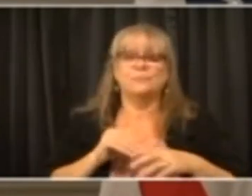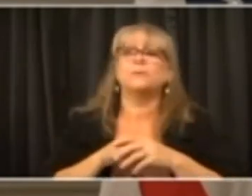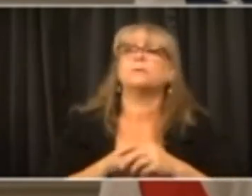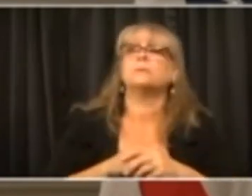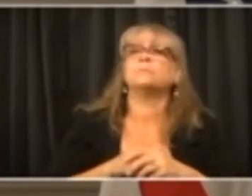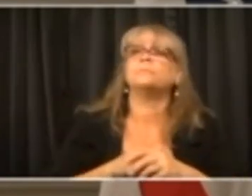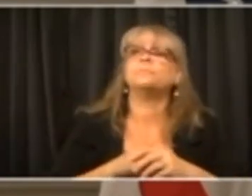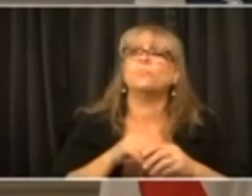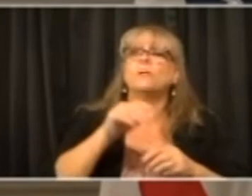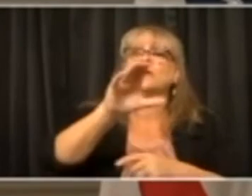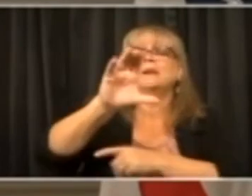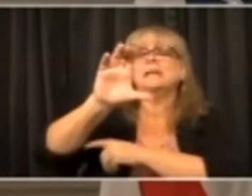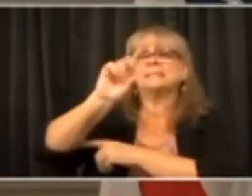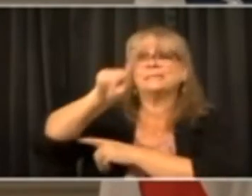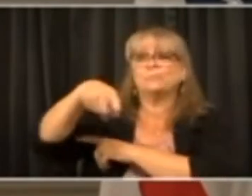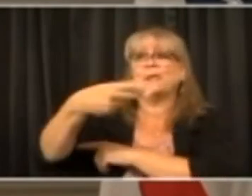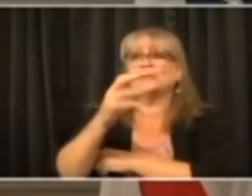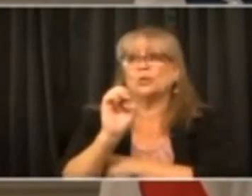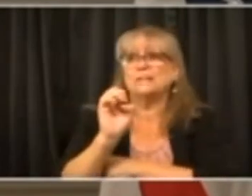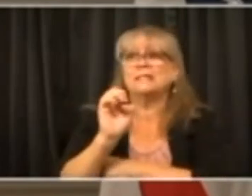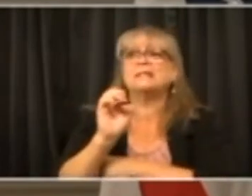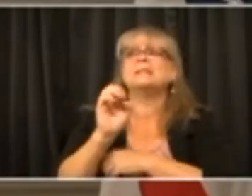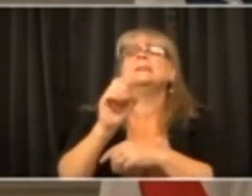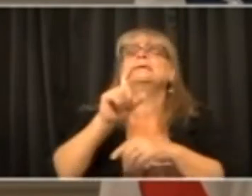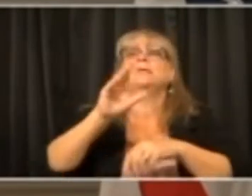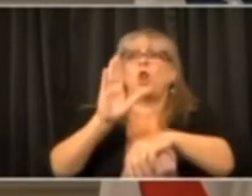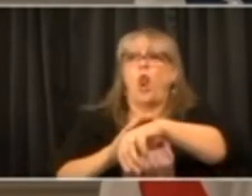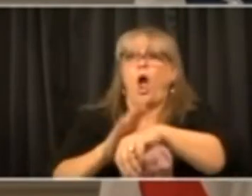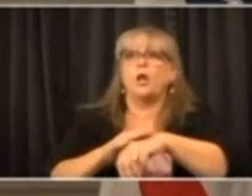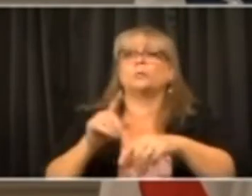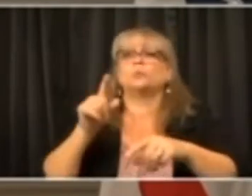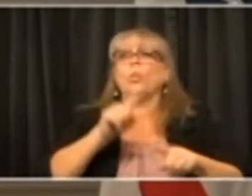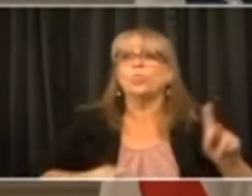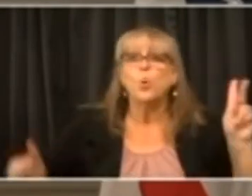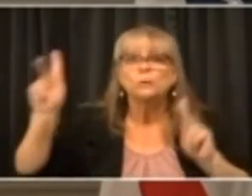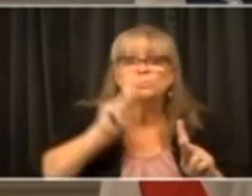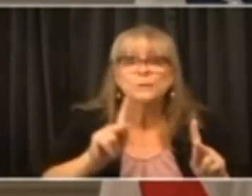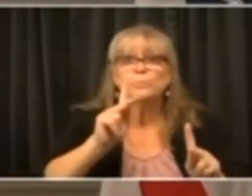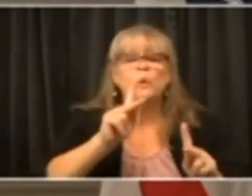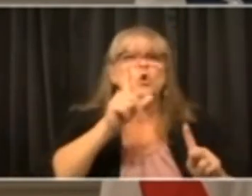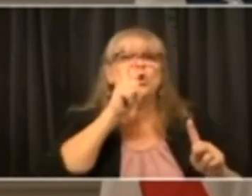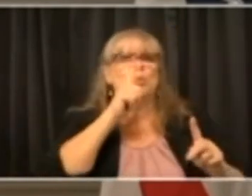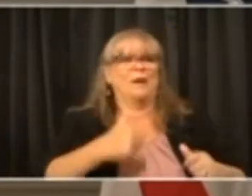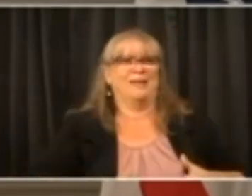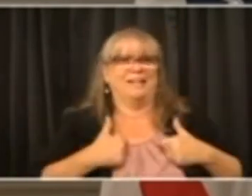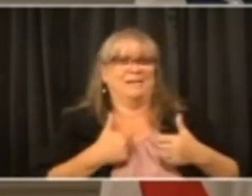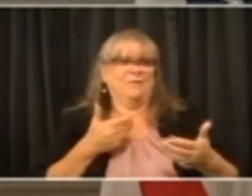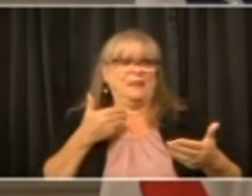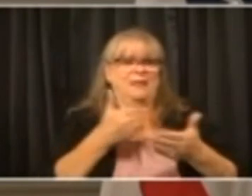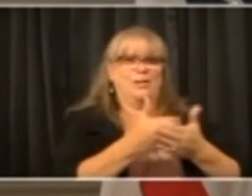especially the very young elderly and those with history of respiratory and cardiac illnesses are urged to stay indoors and limit